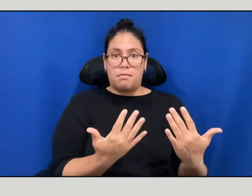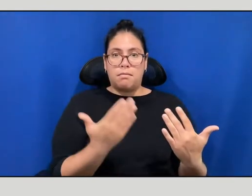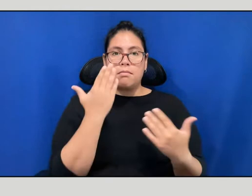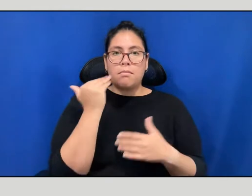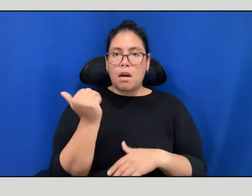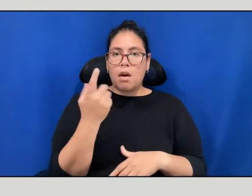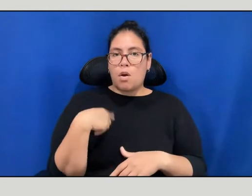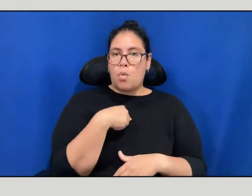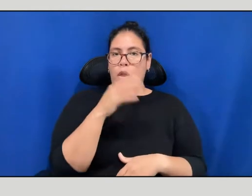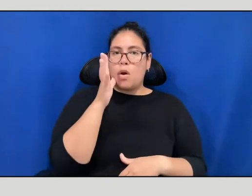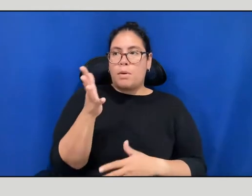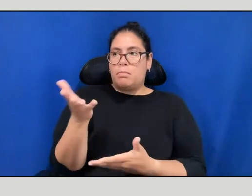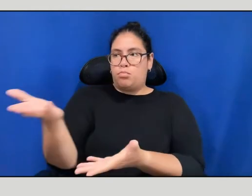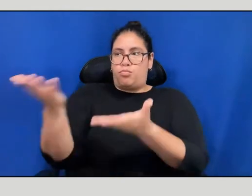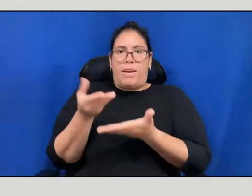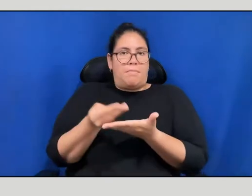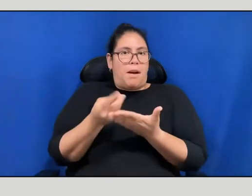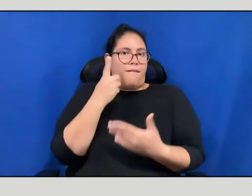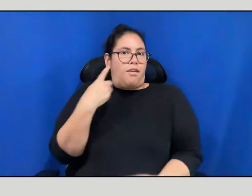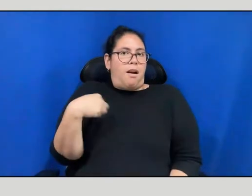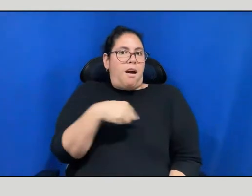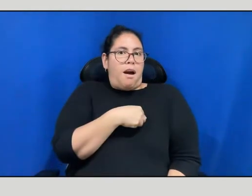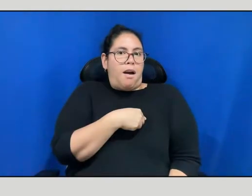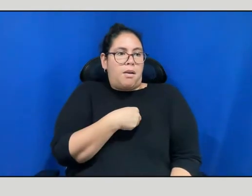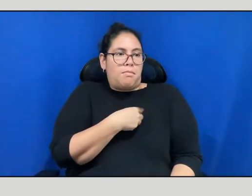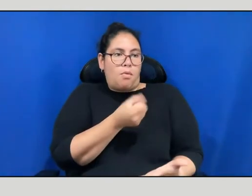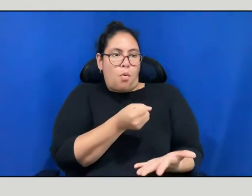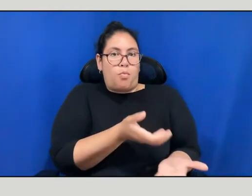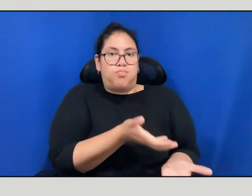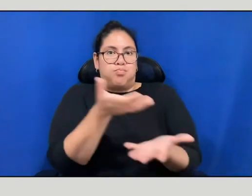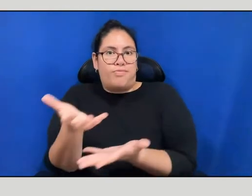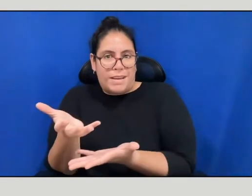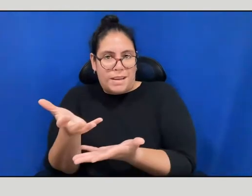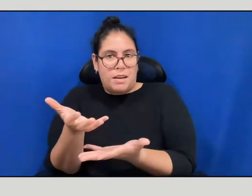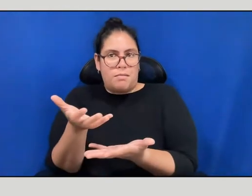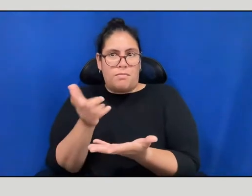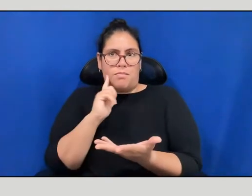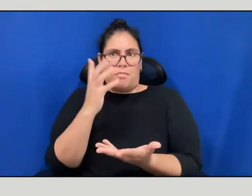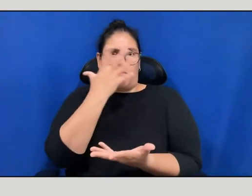So it was like a beautiful formation, early formation for me as an artist,